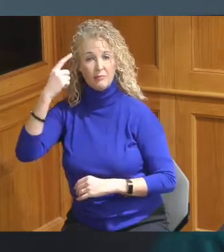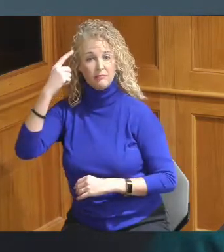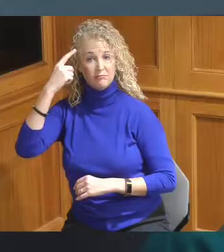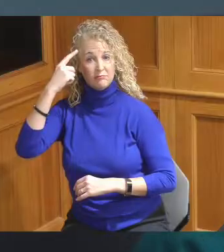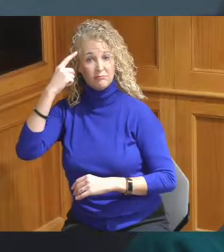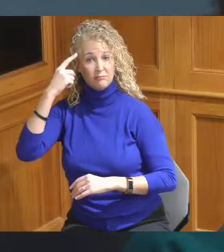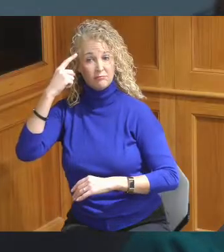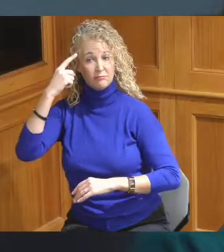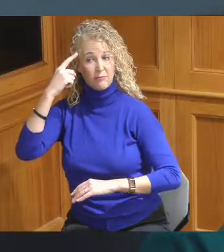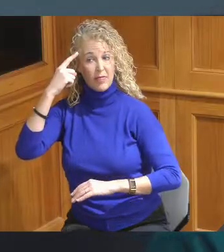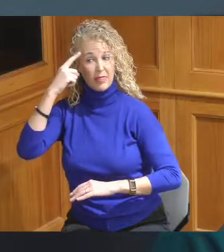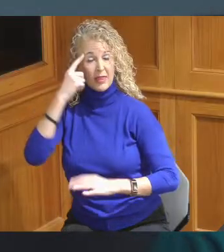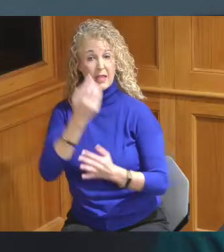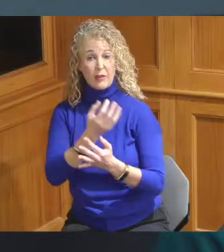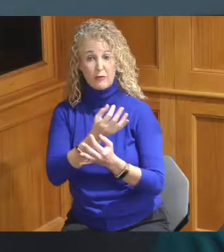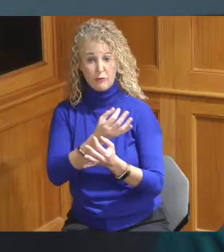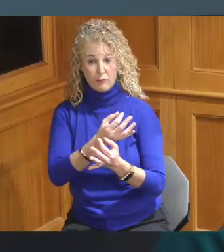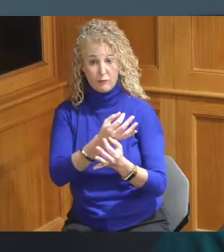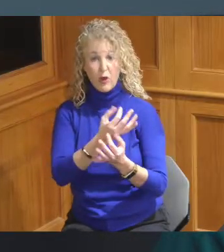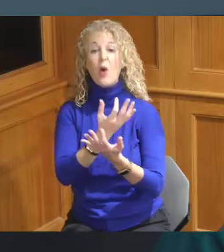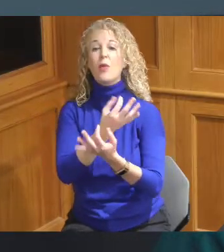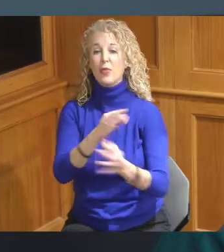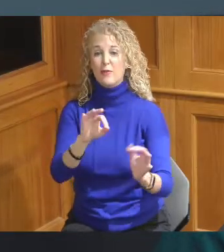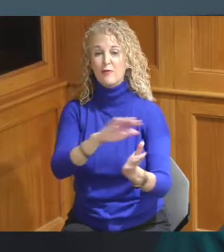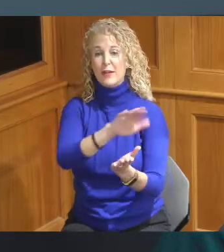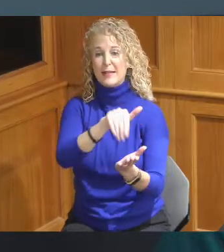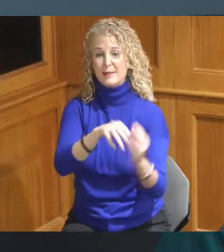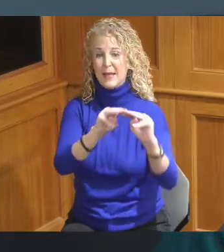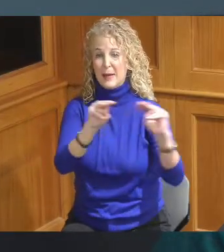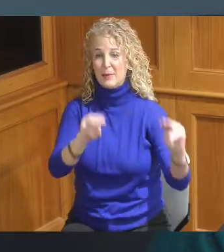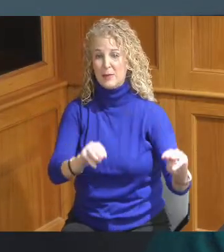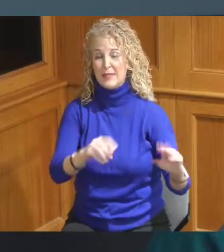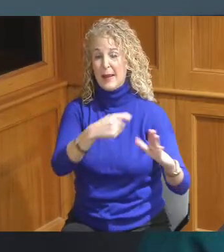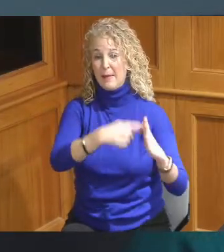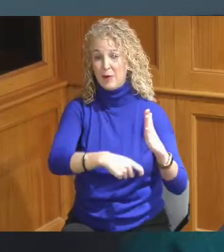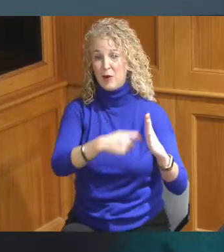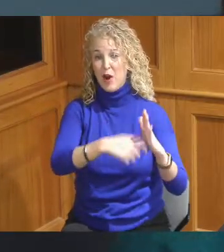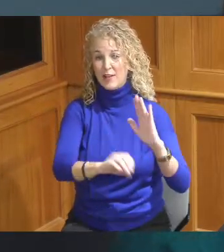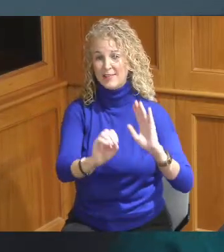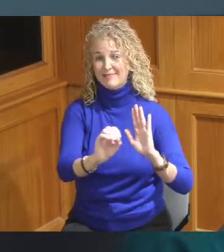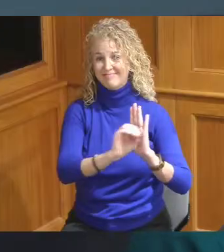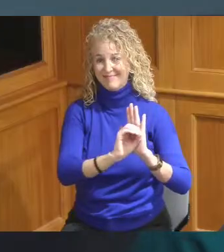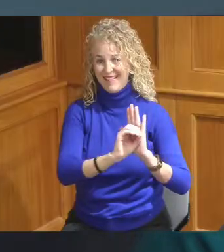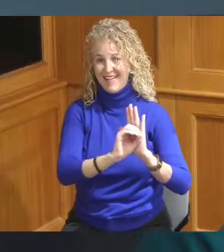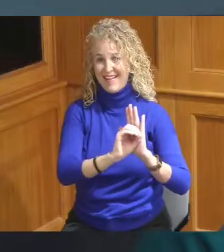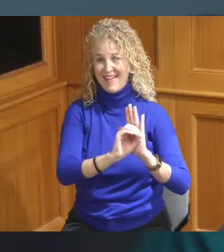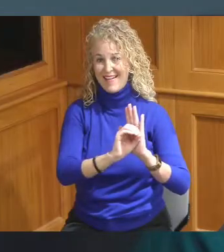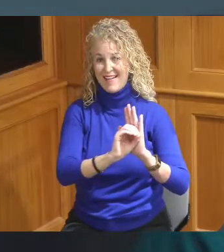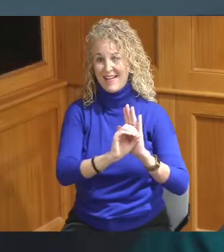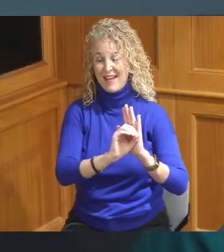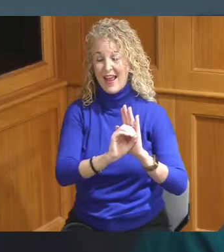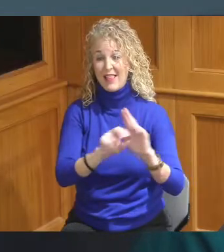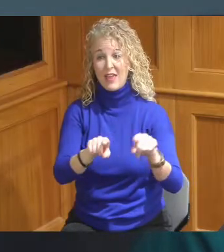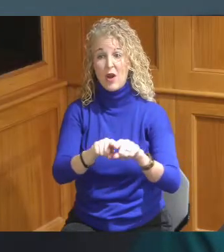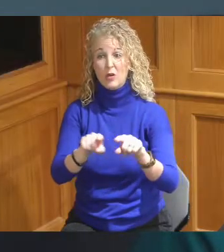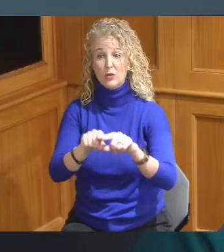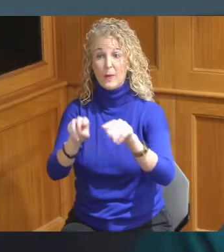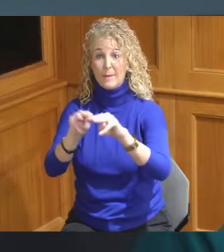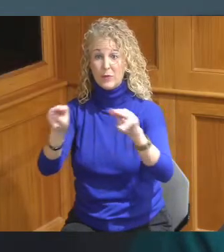go to the Freedom Center on that day. certainly stuff that's happening at the Union Terminal. So